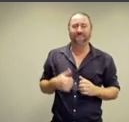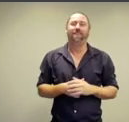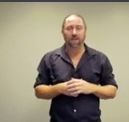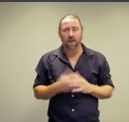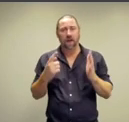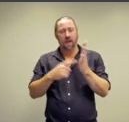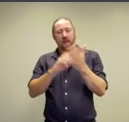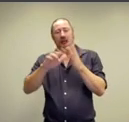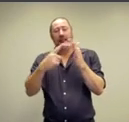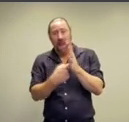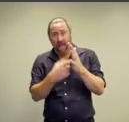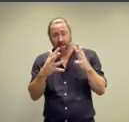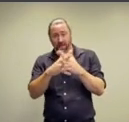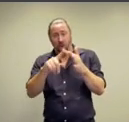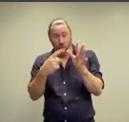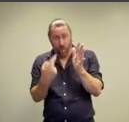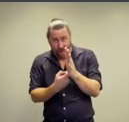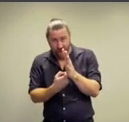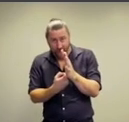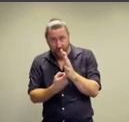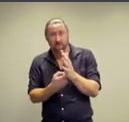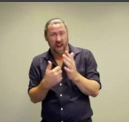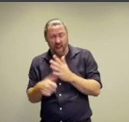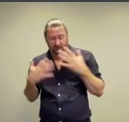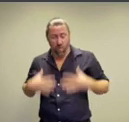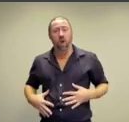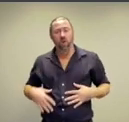and that is leather wear culture. So 0:23:42.400,0:23:46.400 leather wear culture emerged in the late